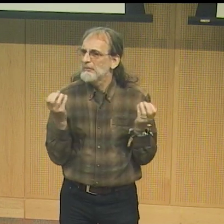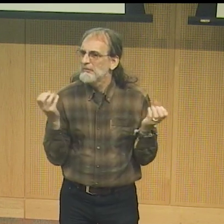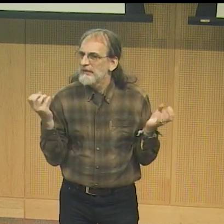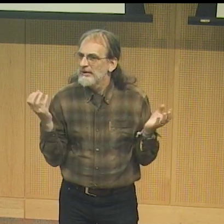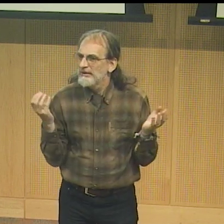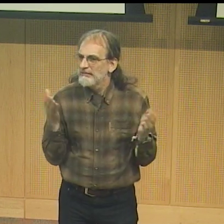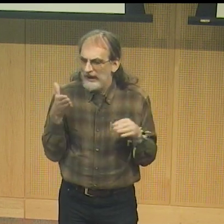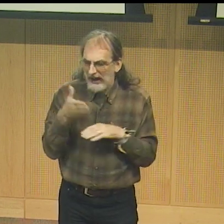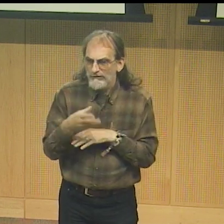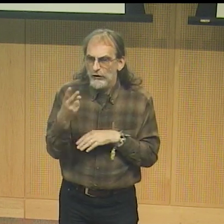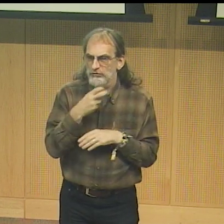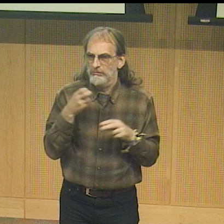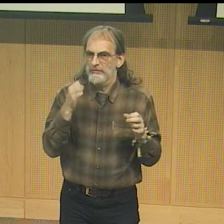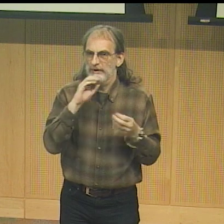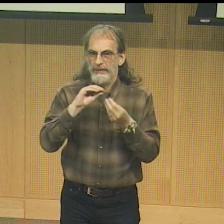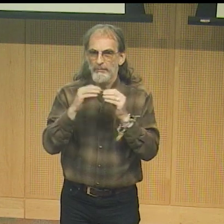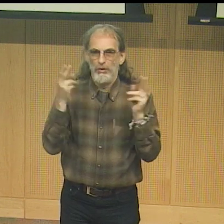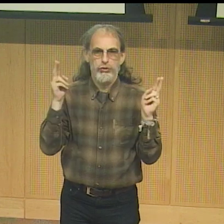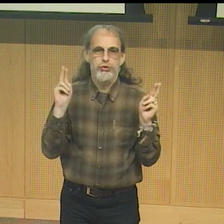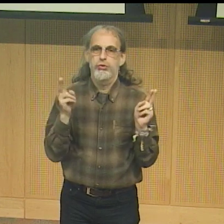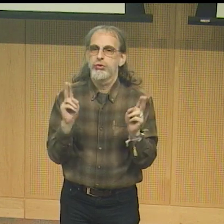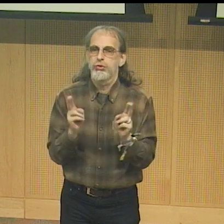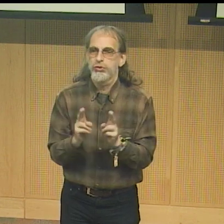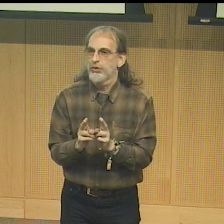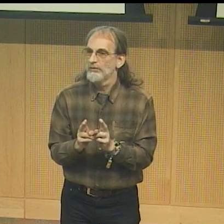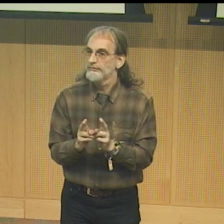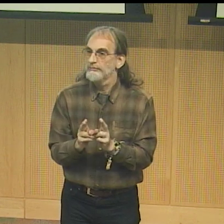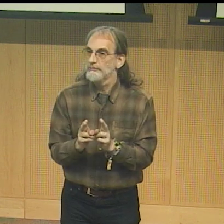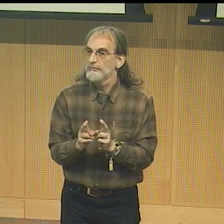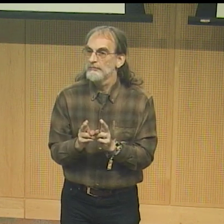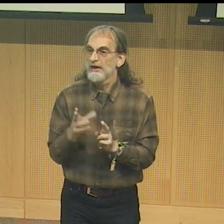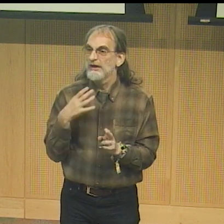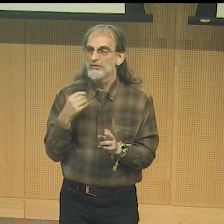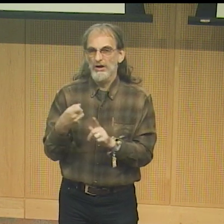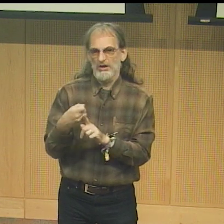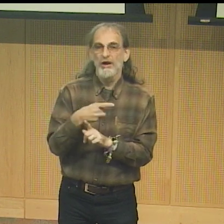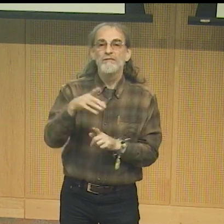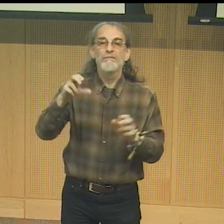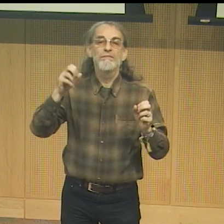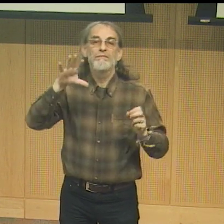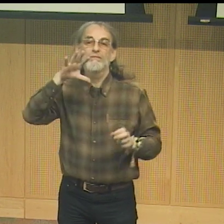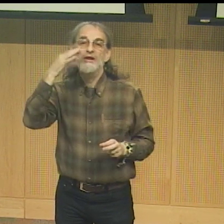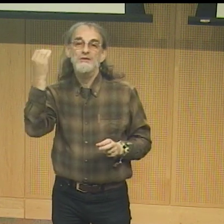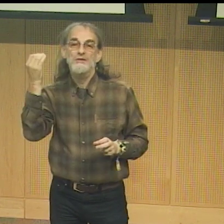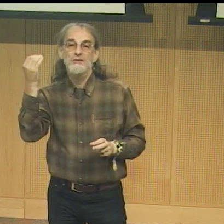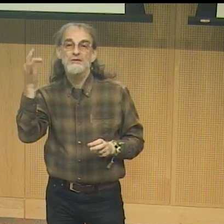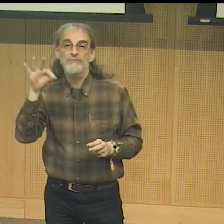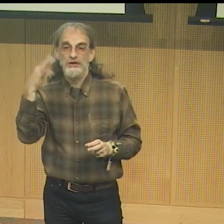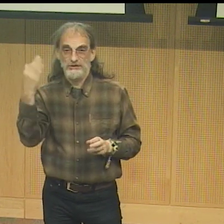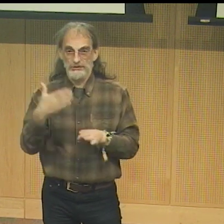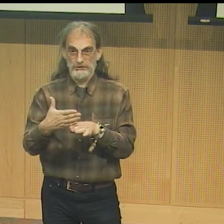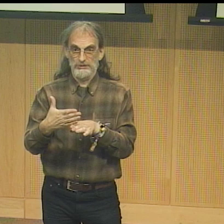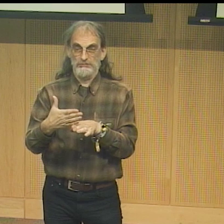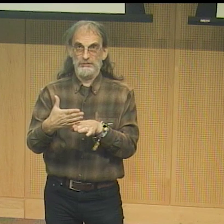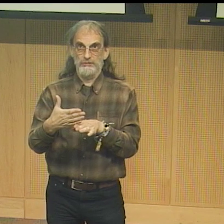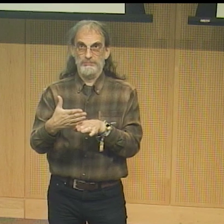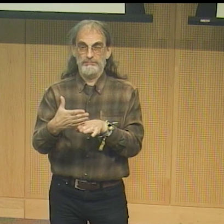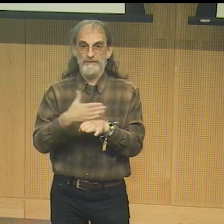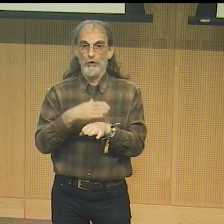writers, salesmen, lawyers, artists, and then when oralism became popular, those occupations by Deaf people